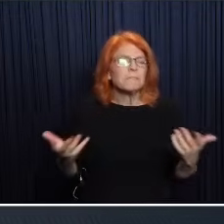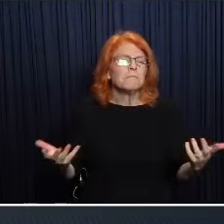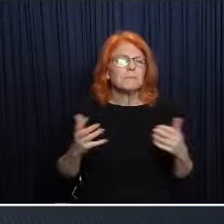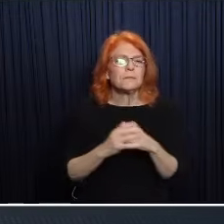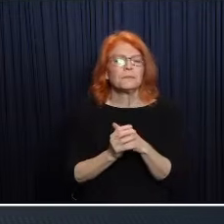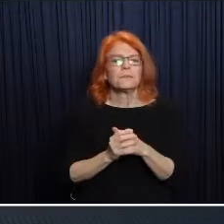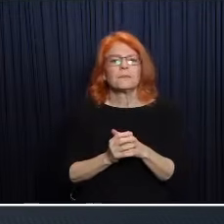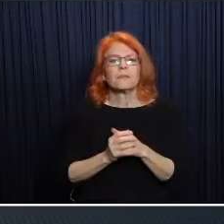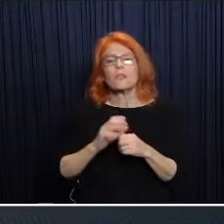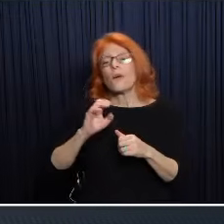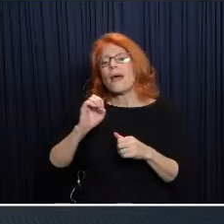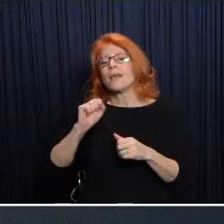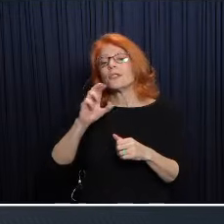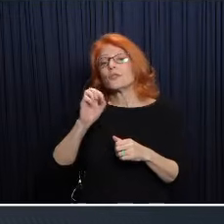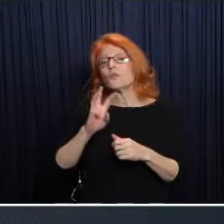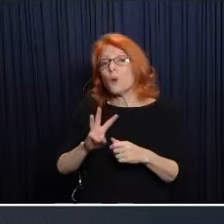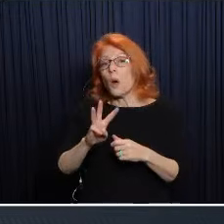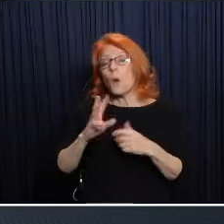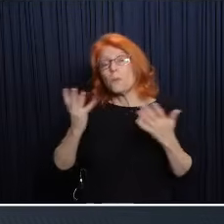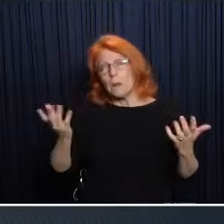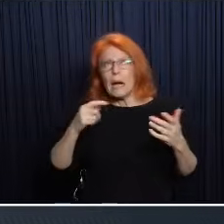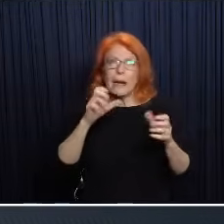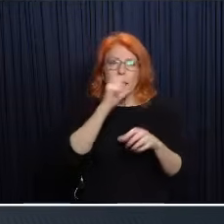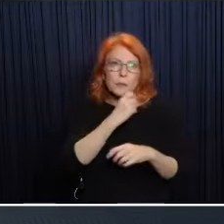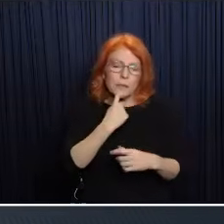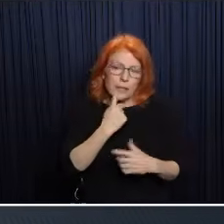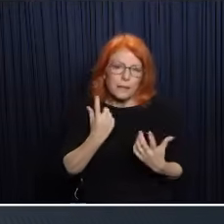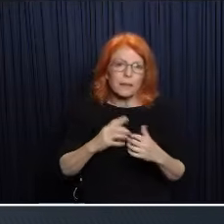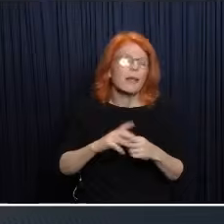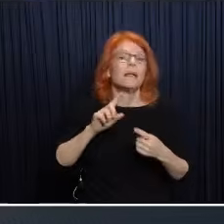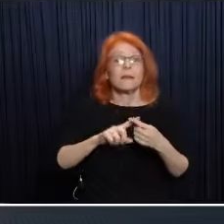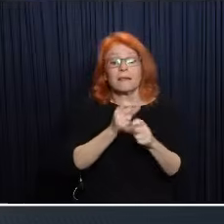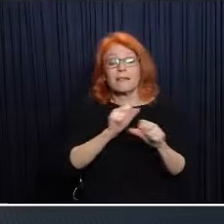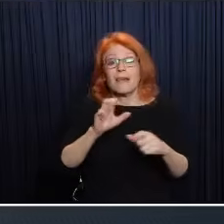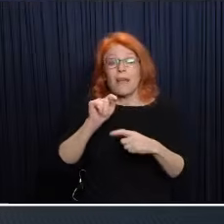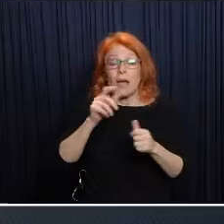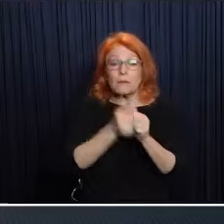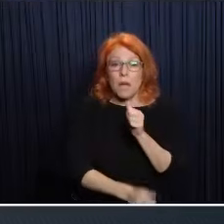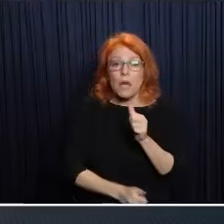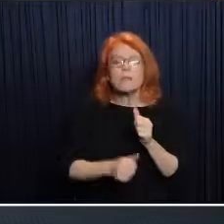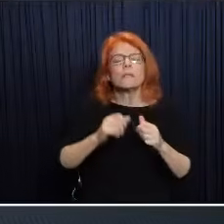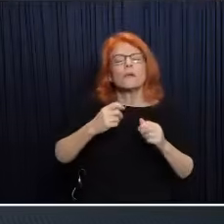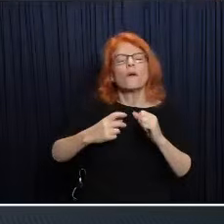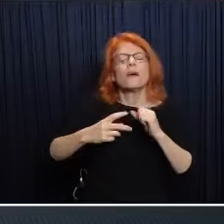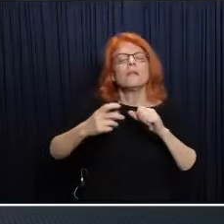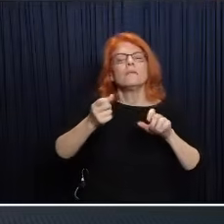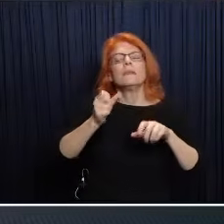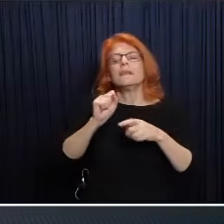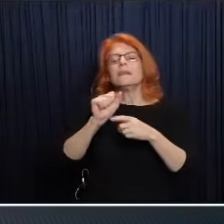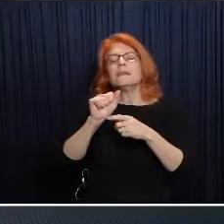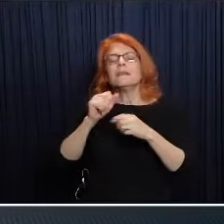OF THE HOUSING BILL BEING HELD